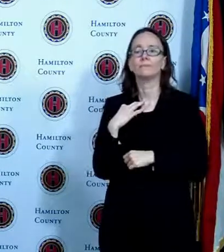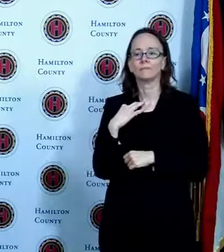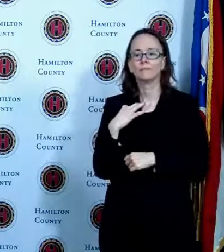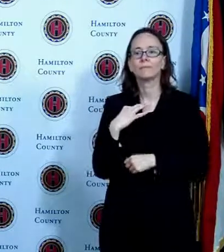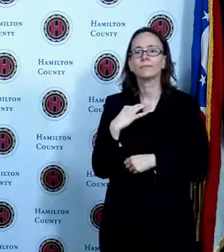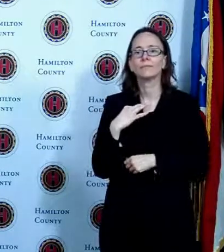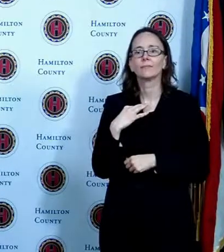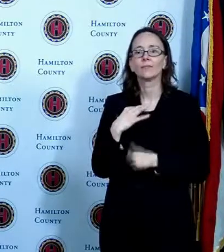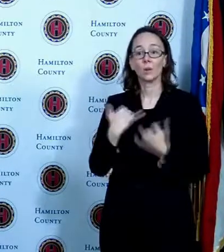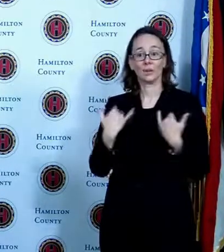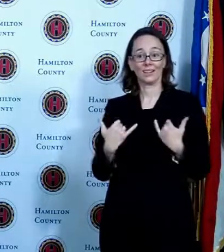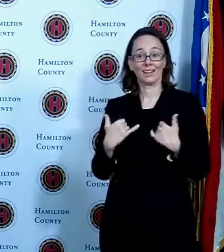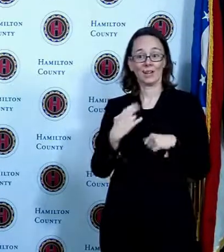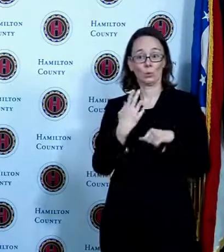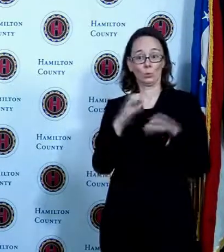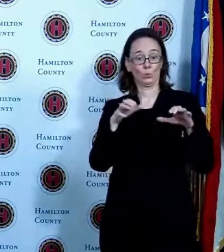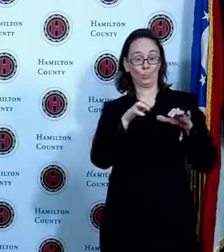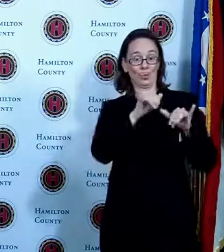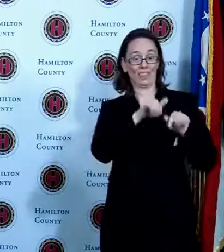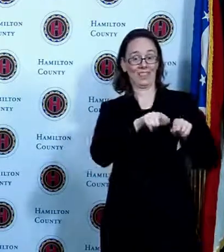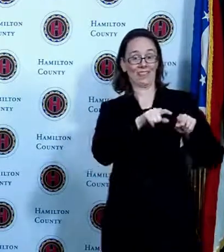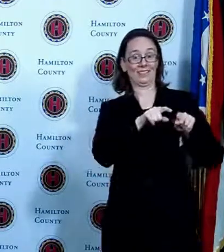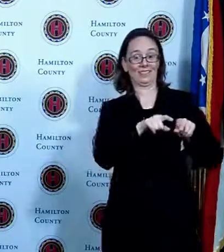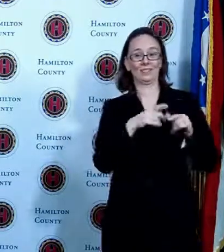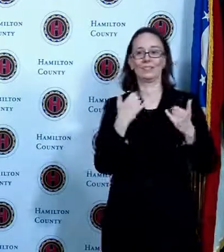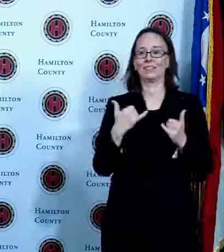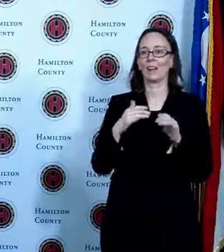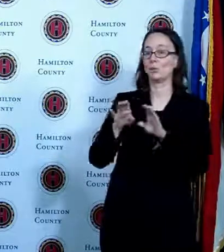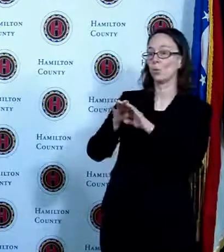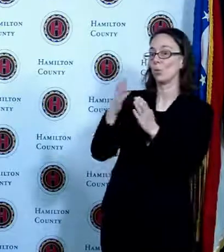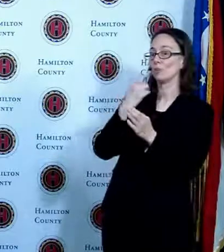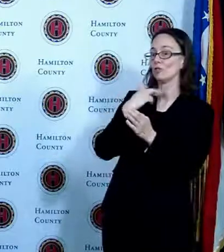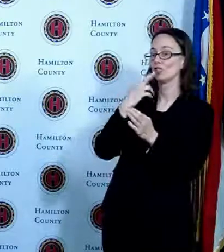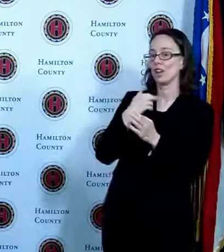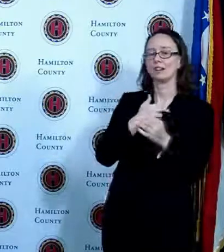restaurant inspections and epidemiology reports and disease prevention work if